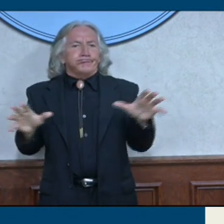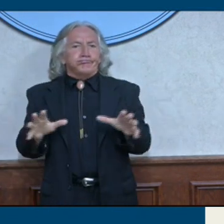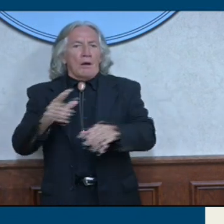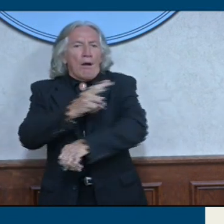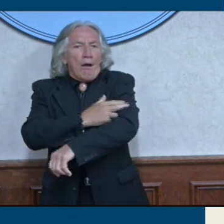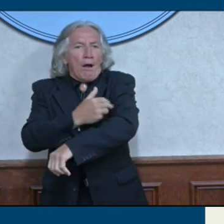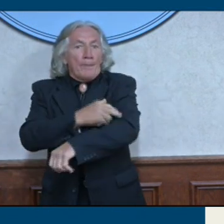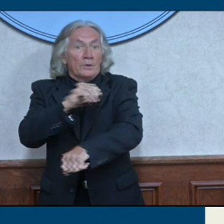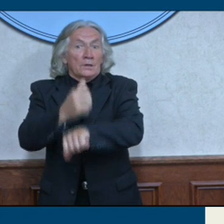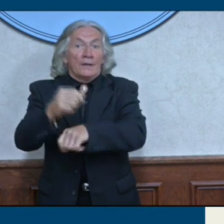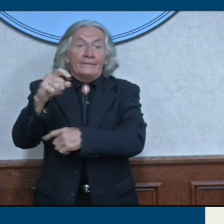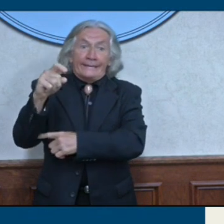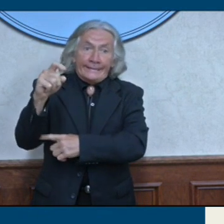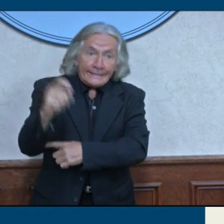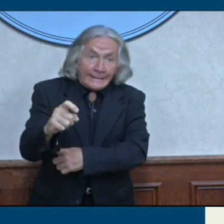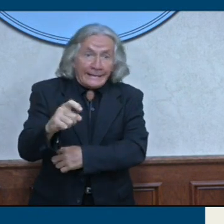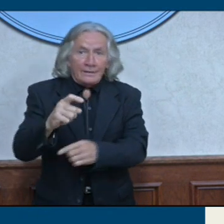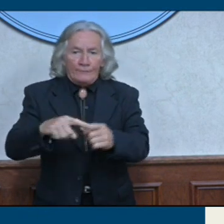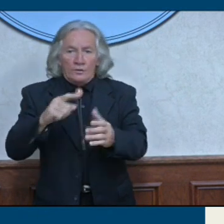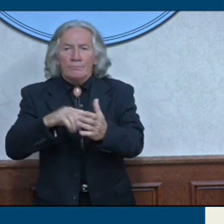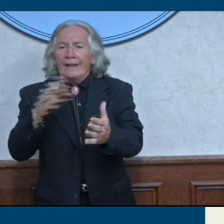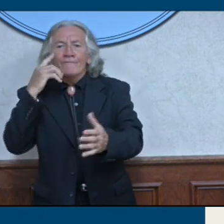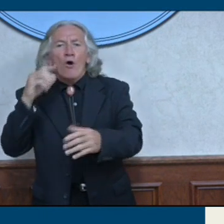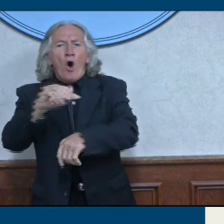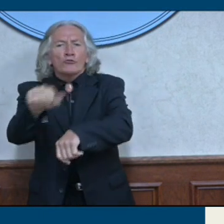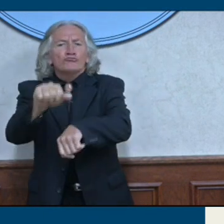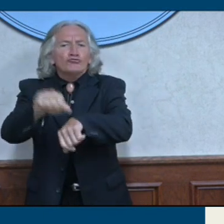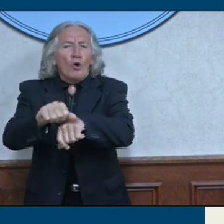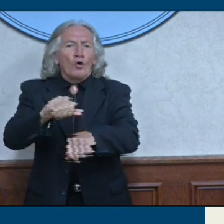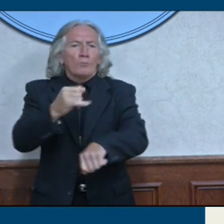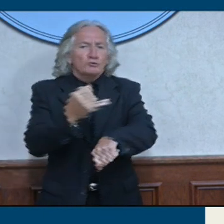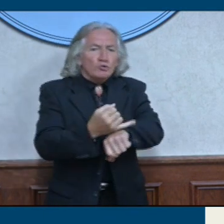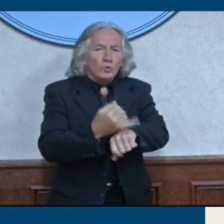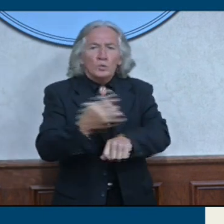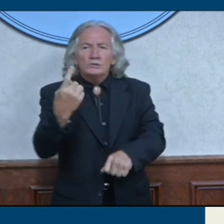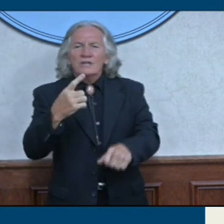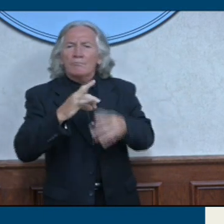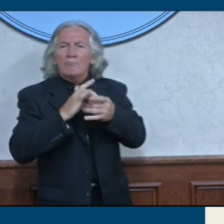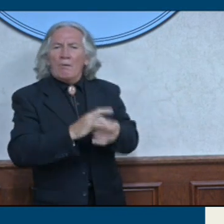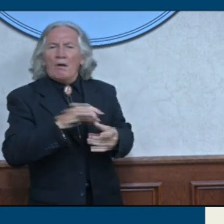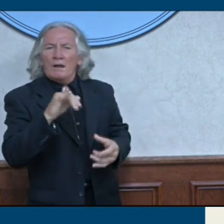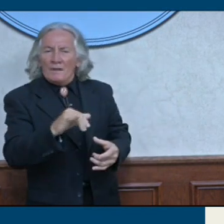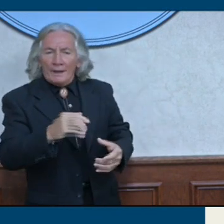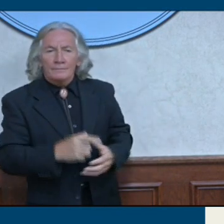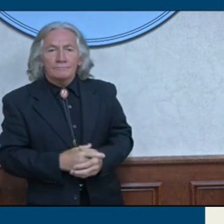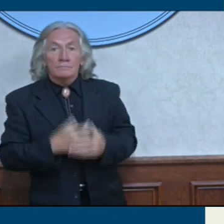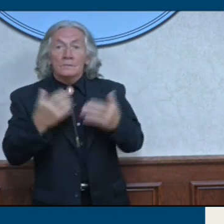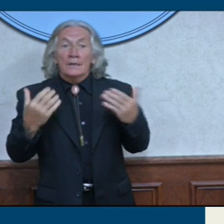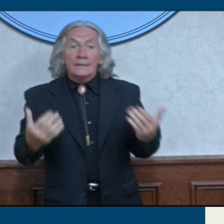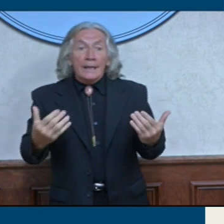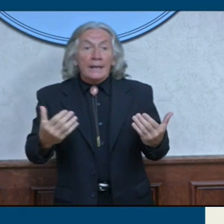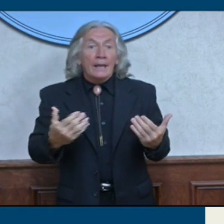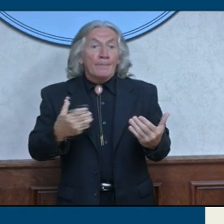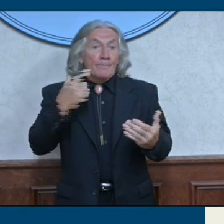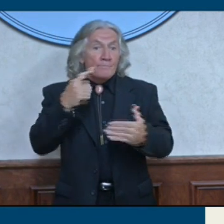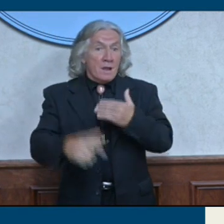EVEN BE BUILDINGS OF OPPORTUNITY WHERE YOU WOULD SET UP A AND A RENO HOSPITAL SIMILAR TO WHAT WAS THAT ENERGY. KAY BAILEY HUTCHISON OR THE FREEMEN OUR AUDITORY